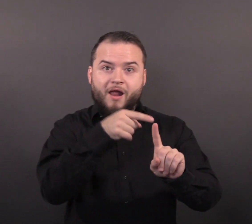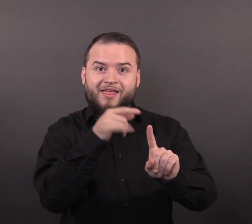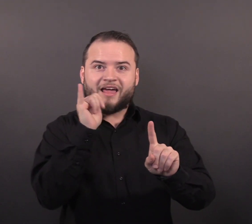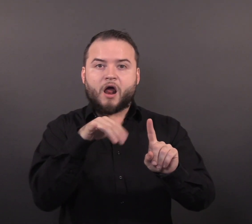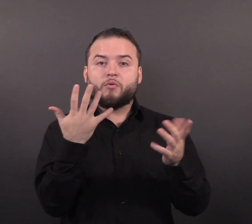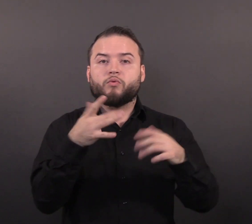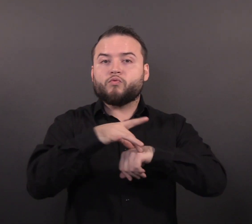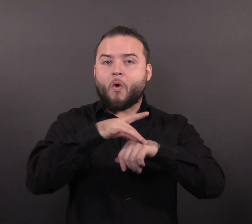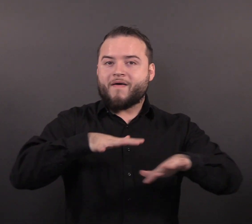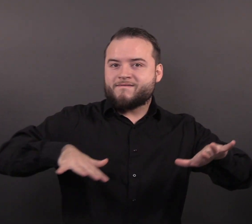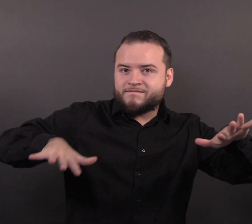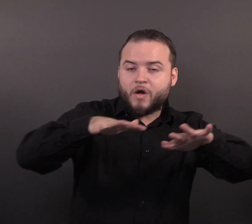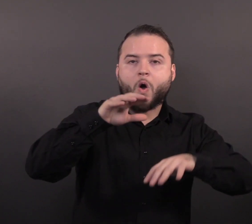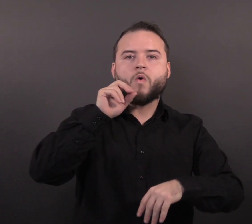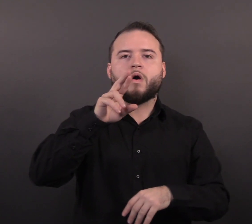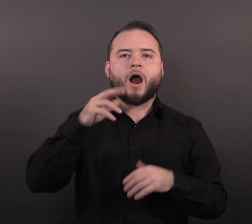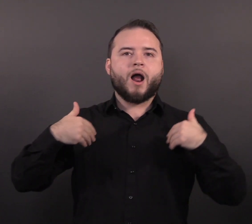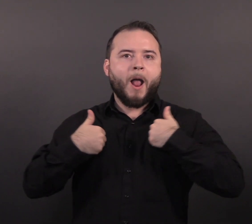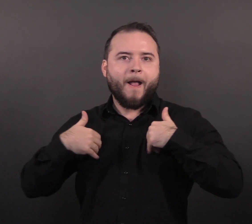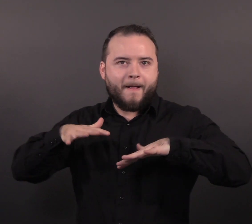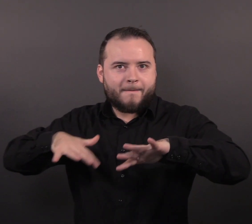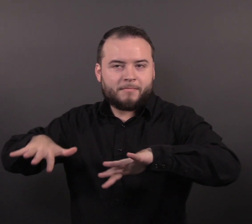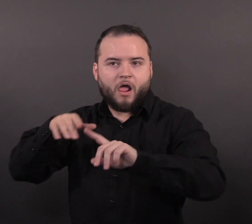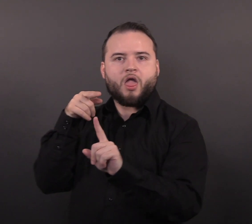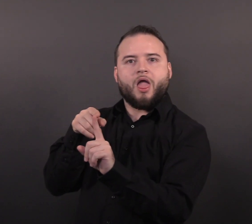and the ease of retrieval of historical scientific information.